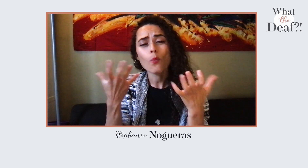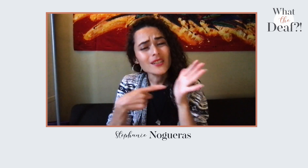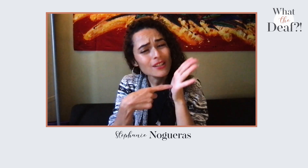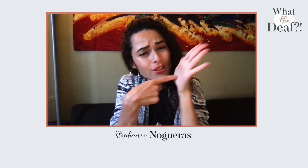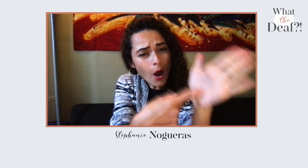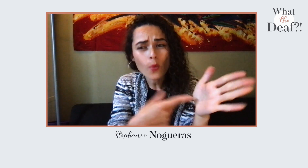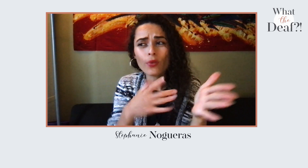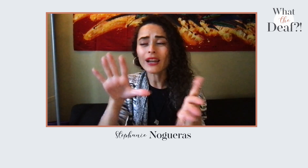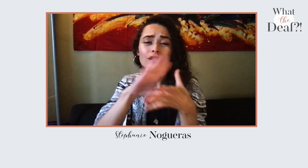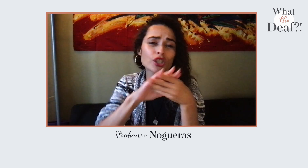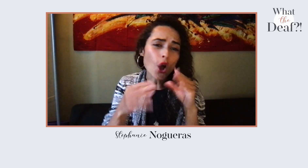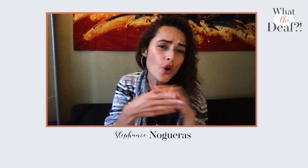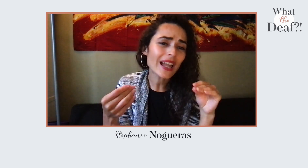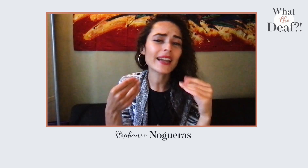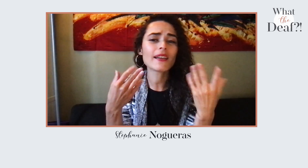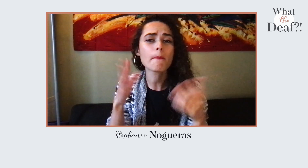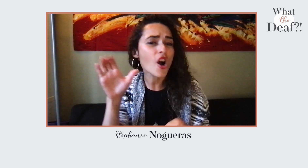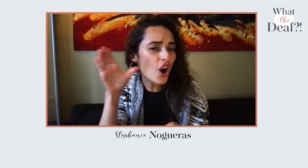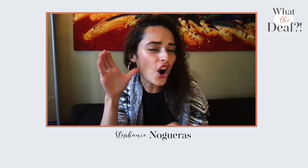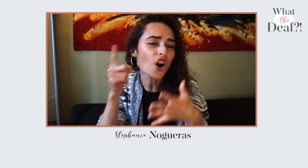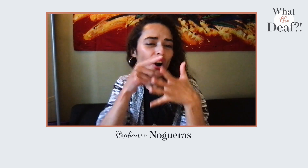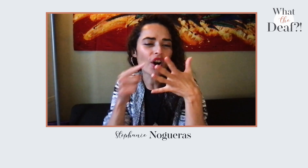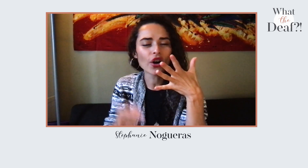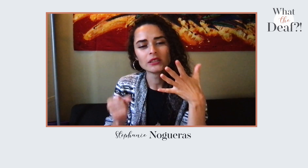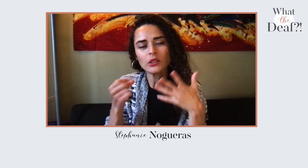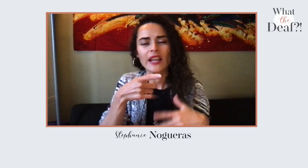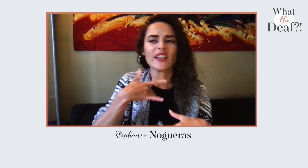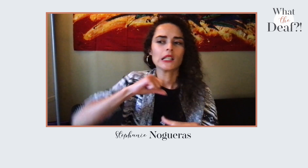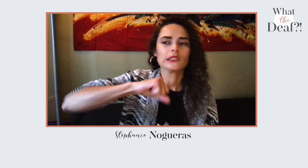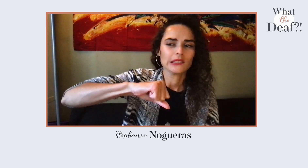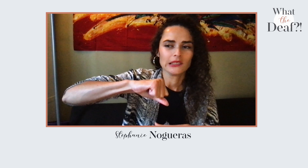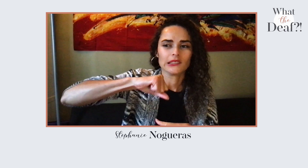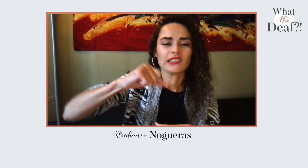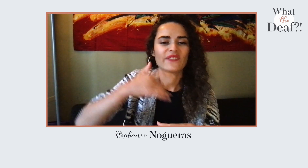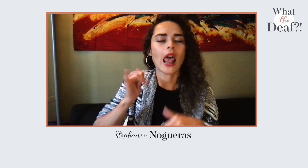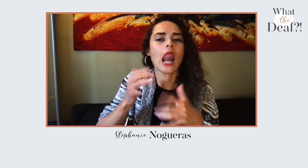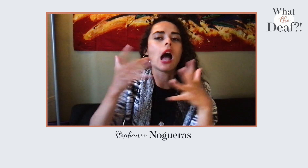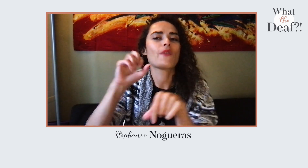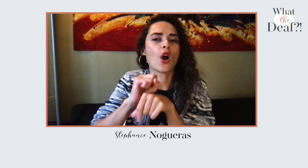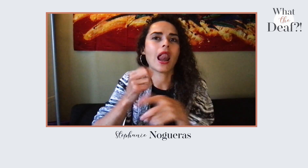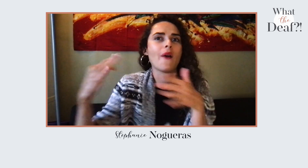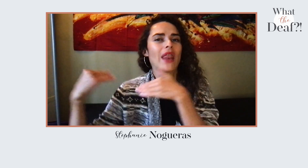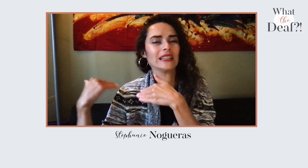They deserve to share their story, to be heard, to have that, and that resistance,